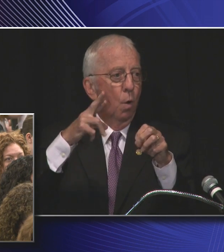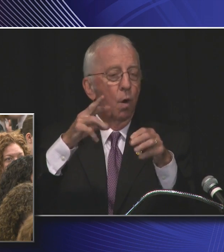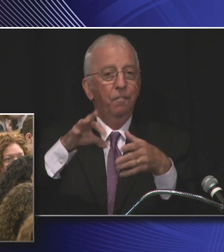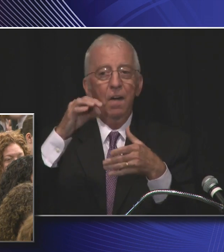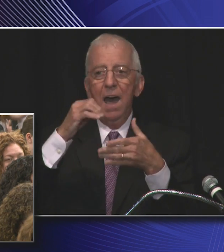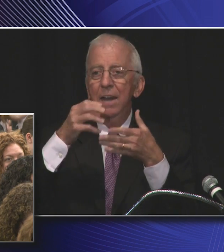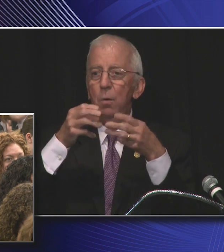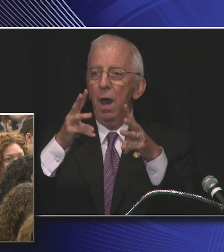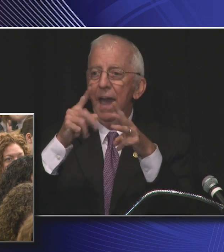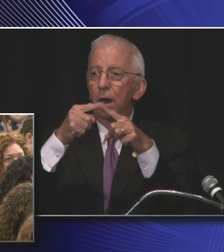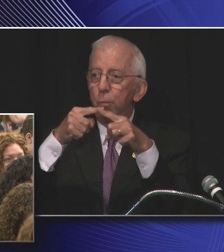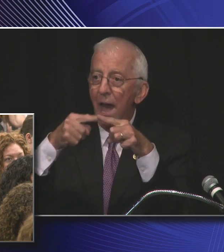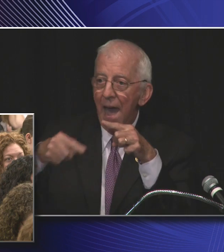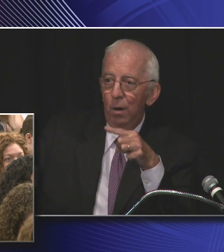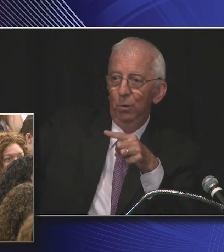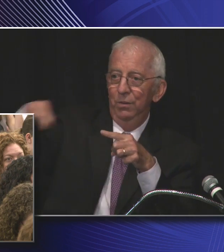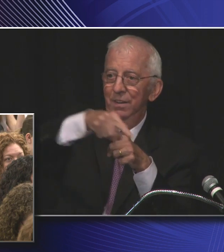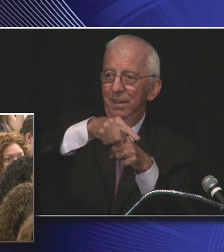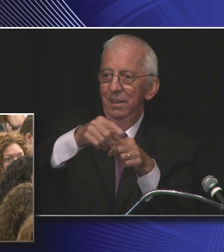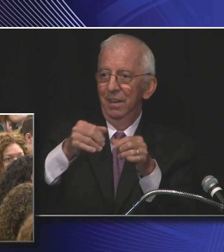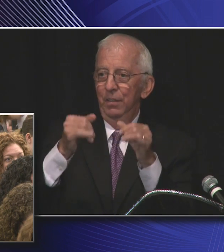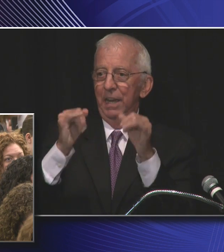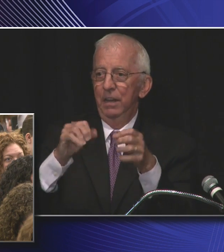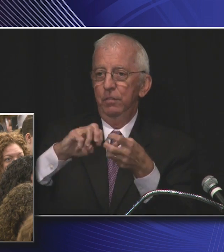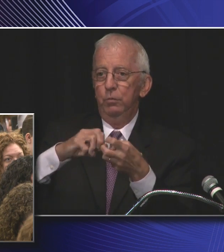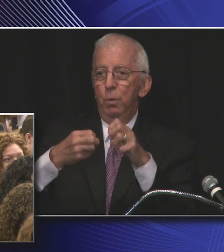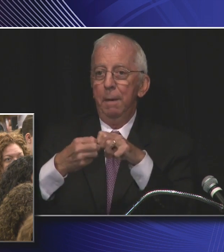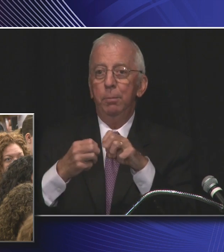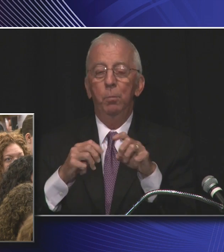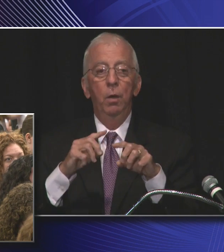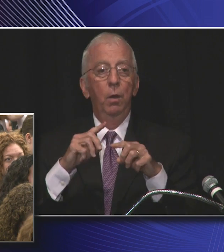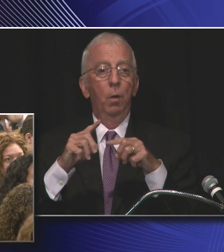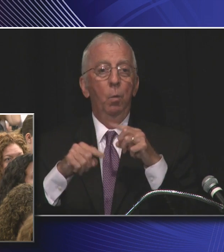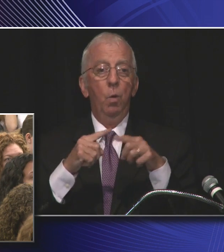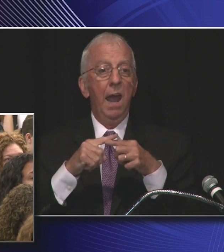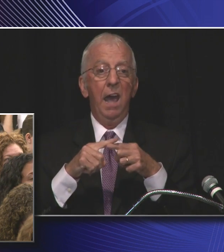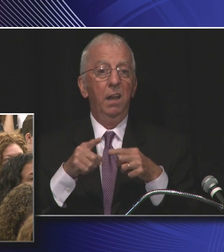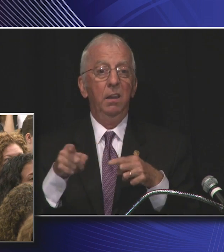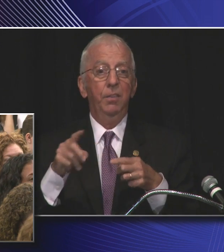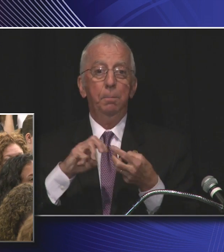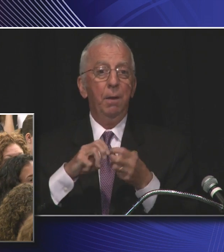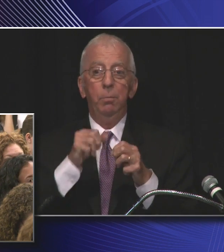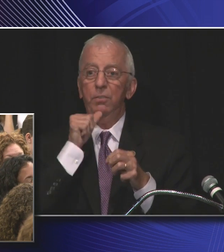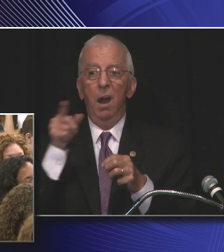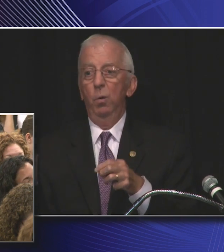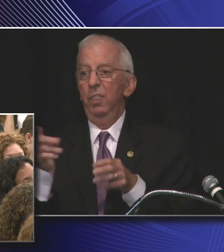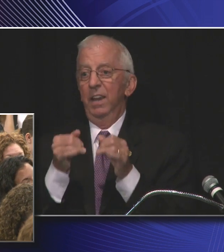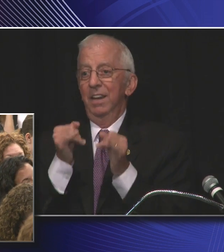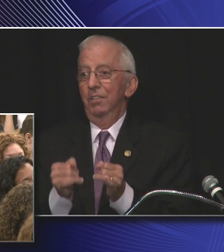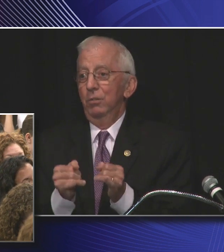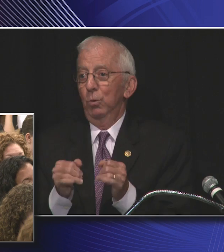or find a way around the individual problem. When the problem's not with the individual,